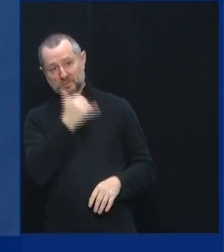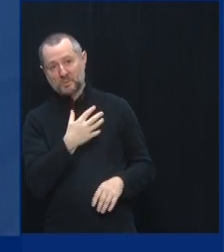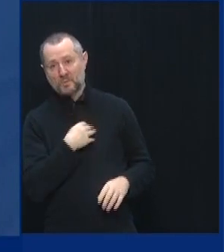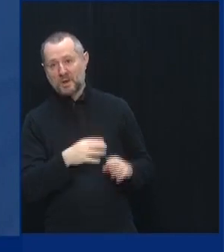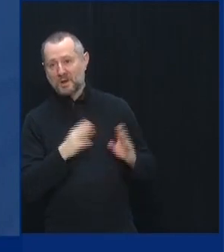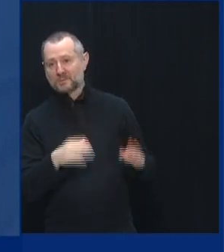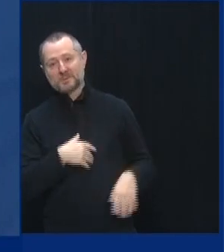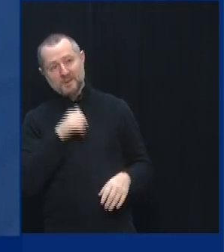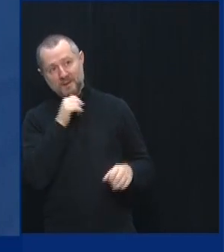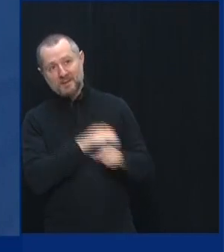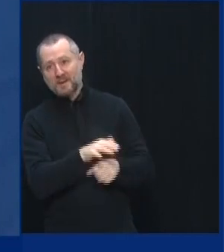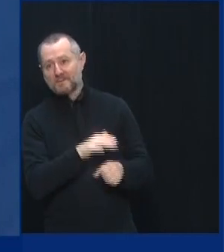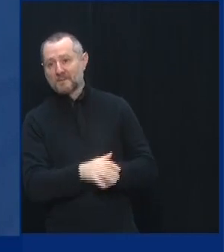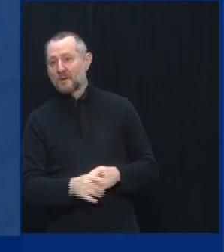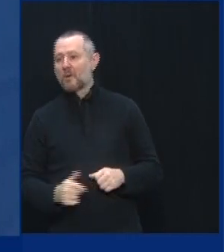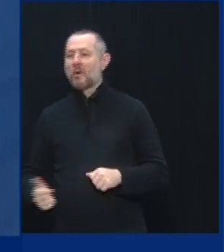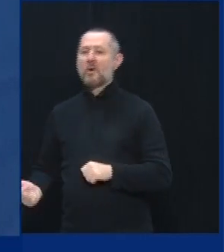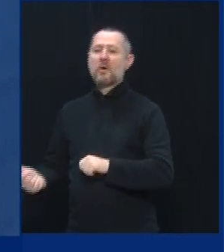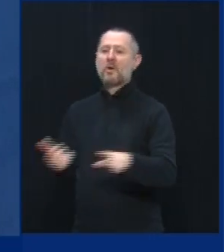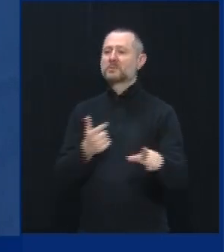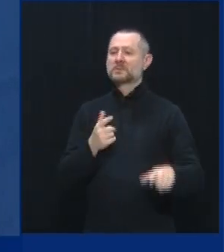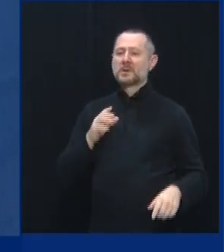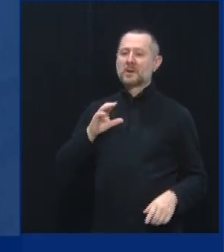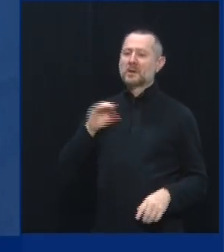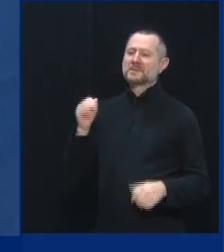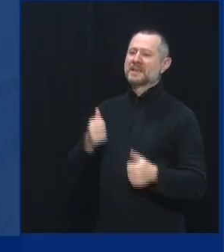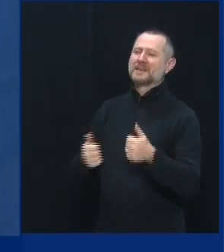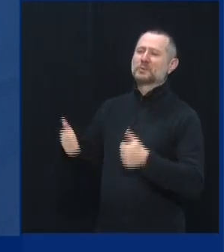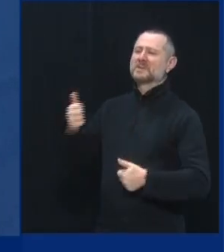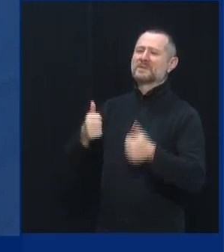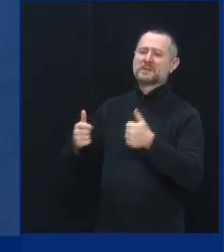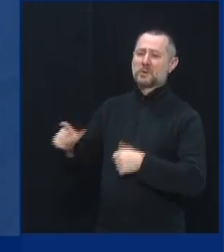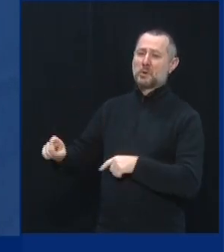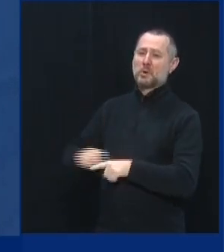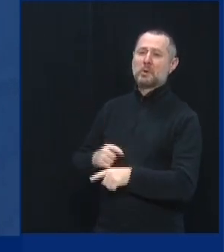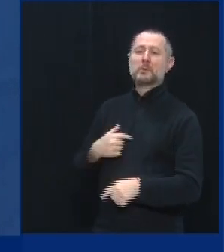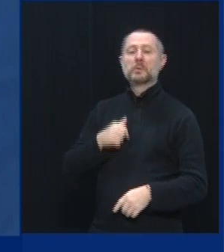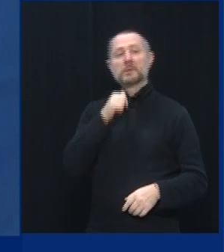HAVE ENOUGH. YOU KNOW WHAT I SAID ON THE WHITE HOUSE CALL? I DON'T HAVE ENOUGH.